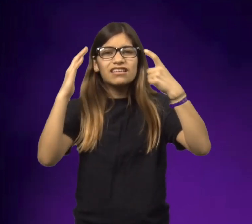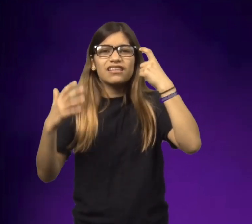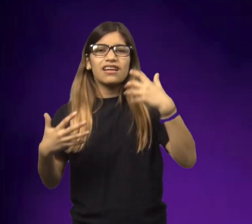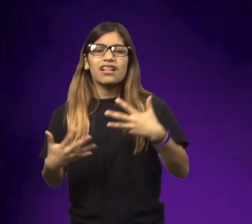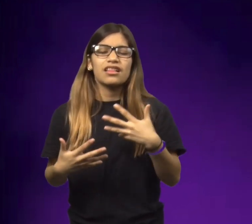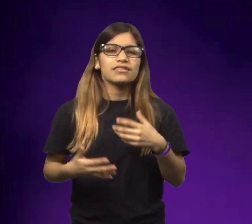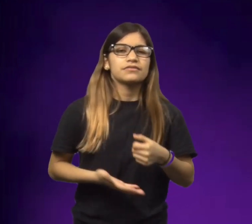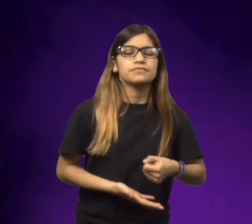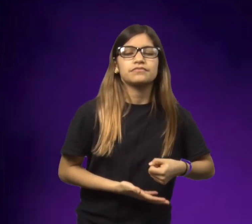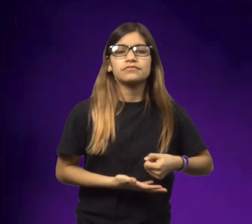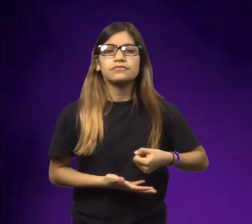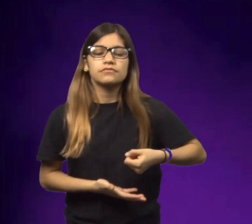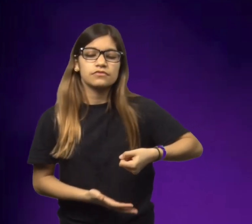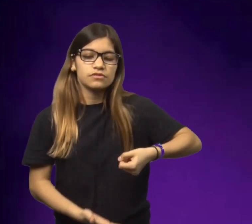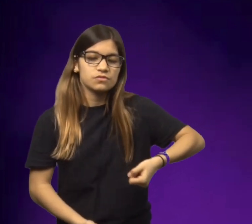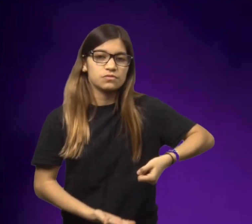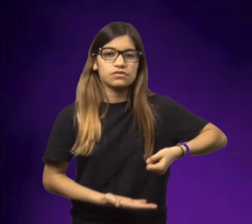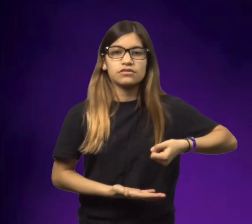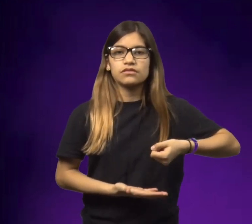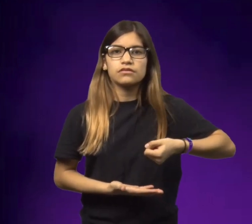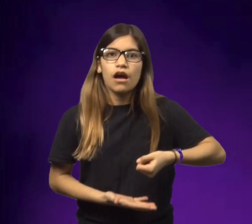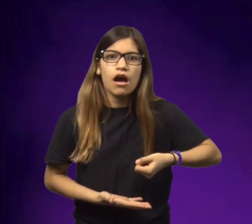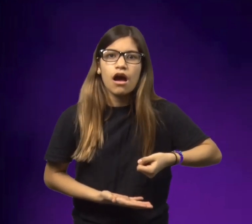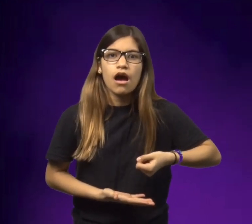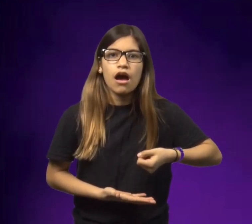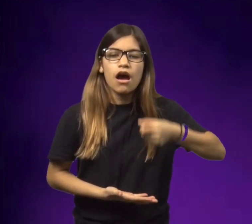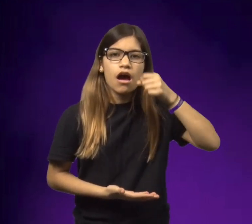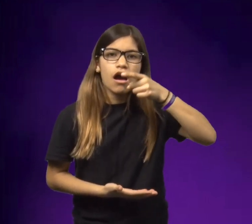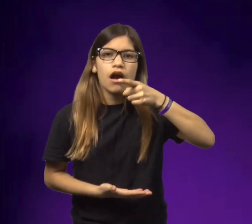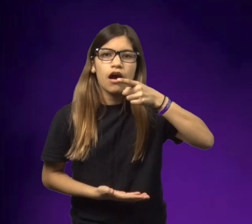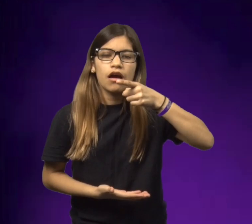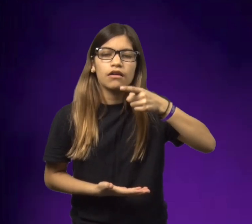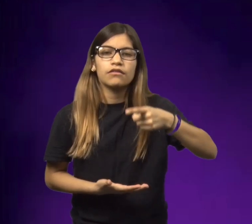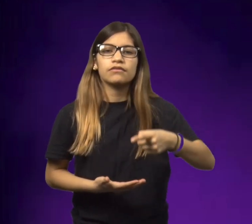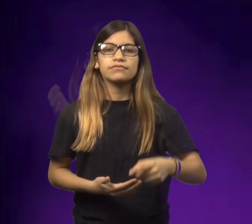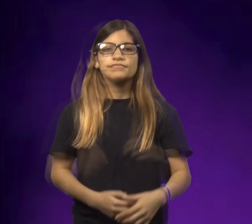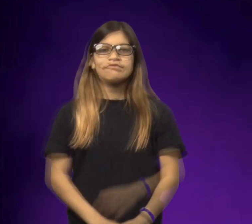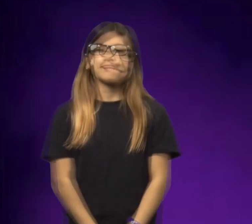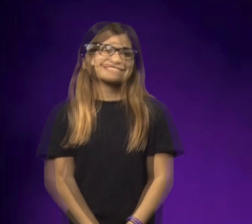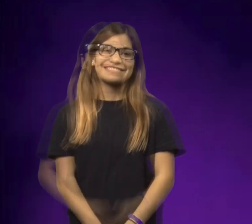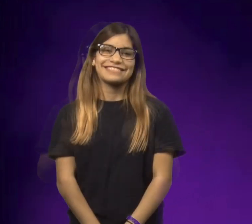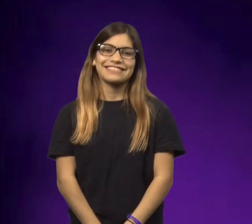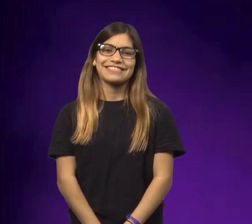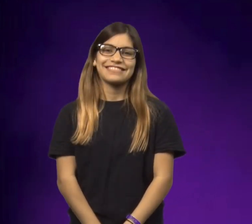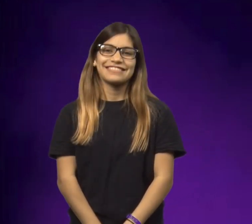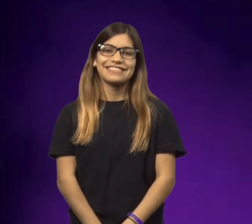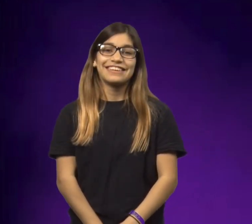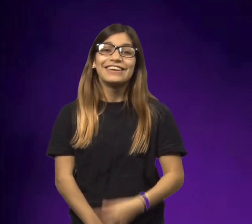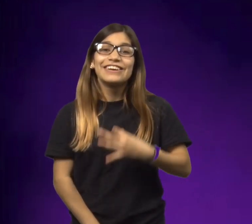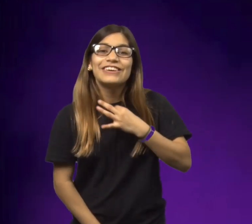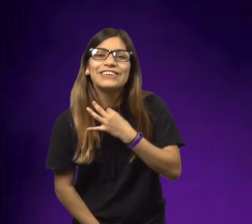She carried the basket through the forest, and she was scared. And as she was walking she saw something in the forest.